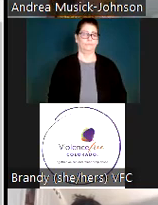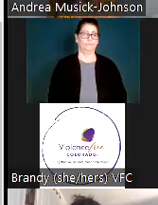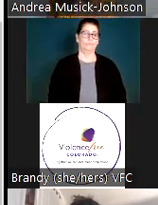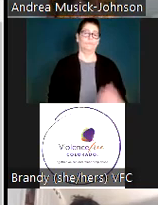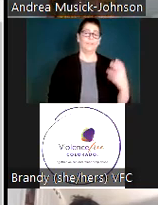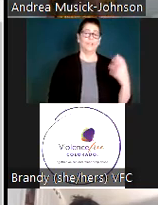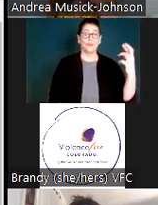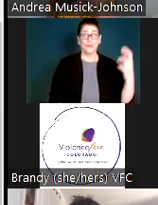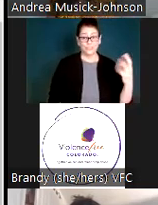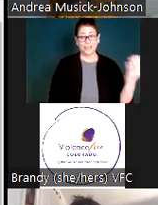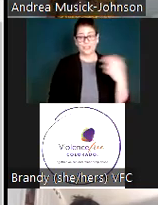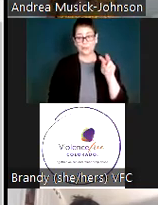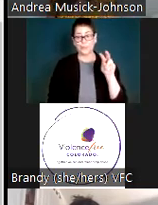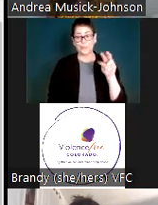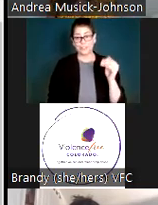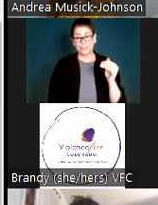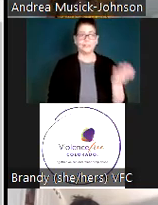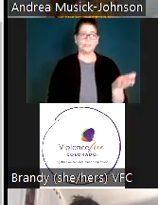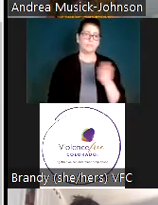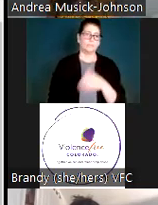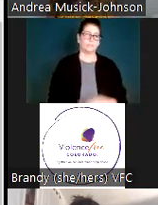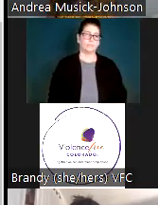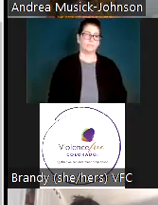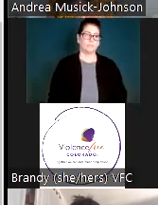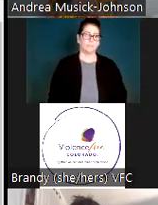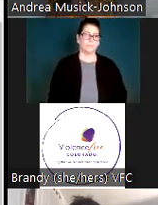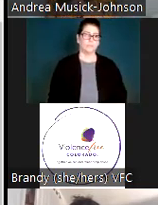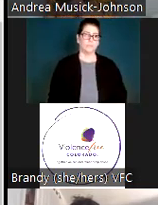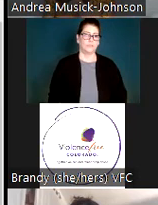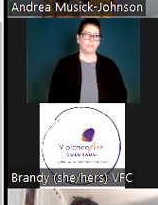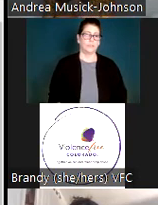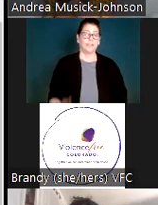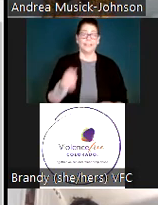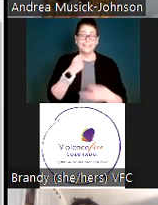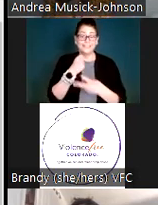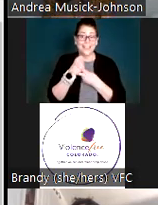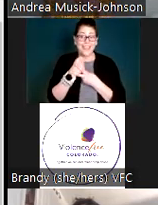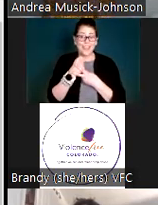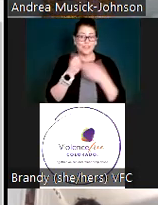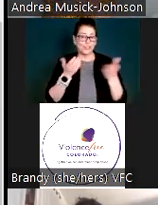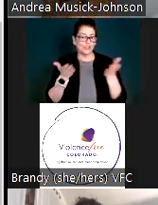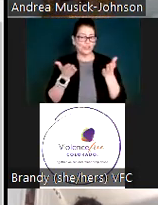your watchlist, and you'll also have an option to save the different service providers that you are